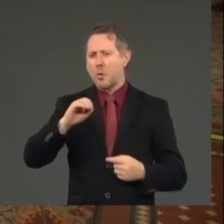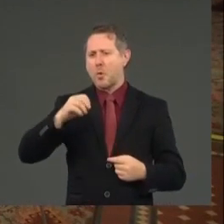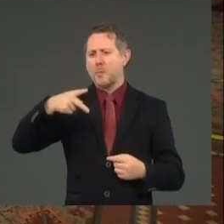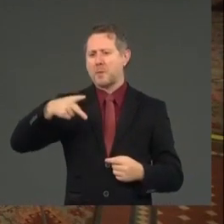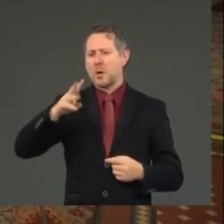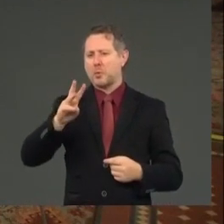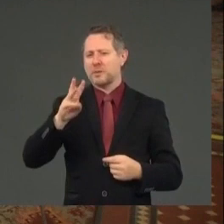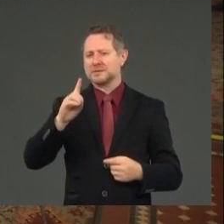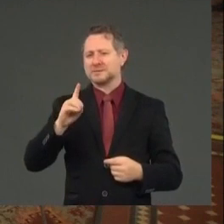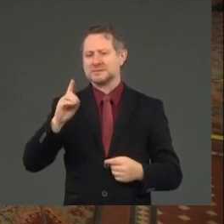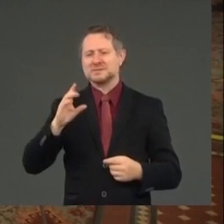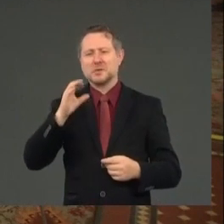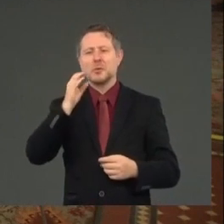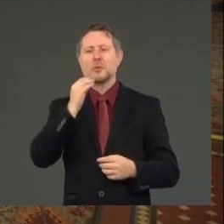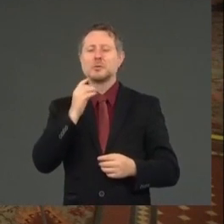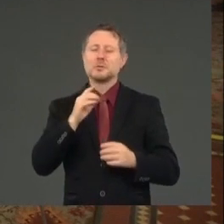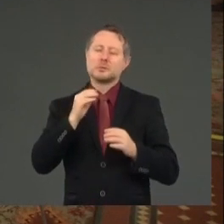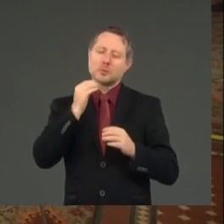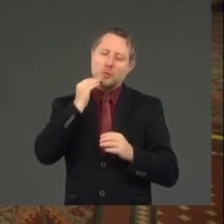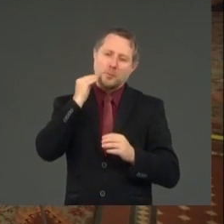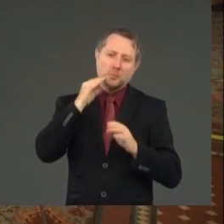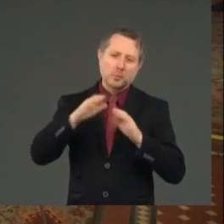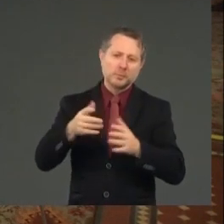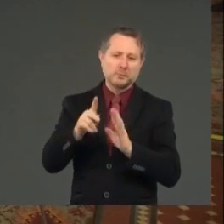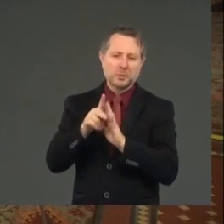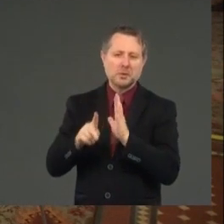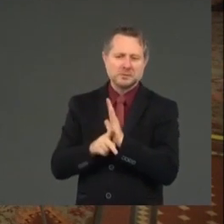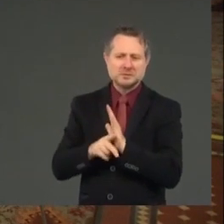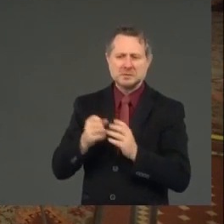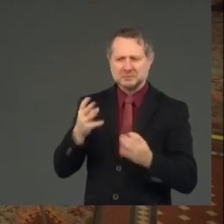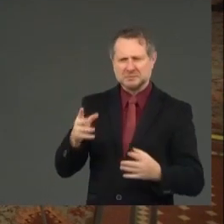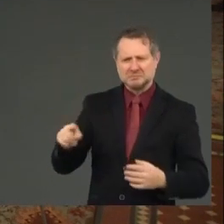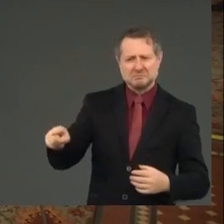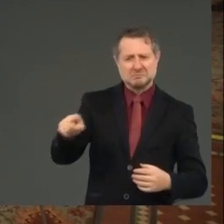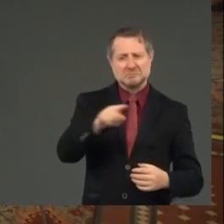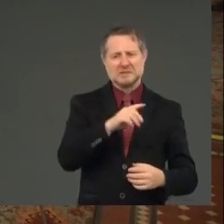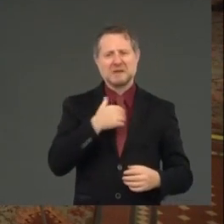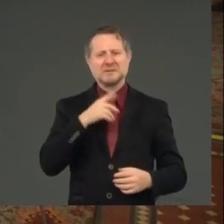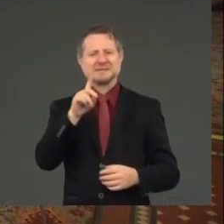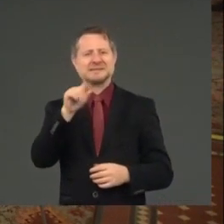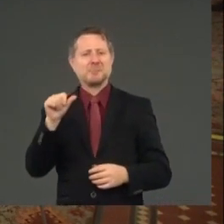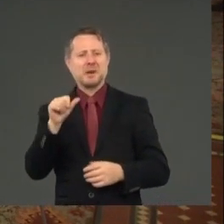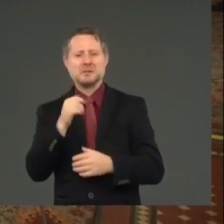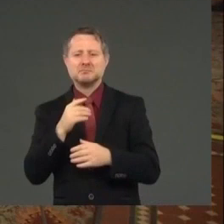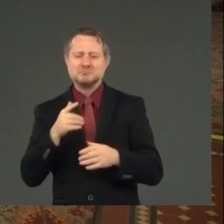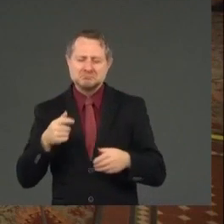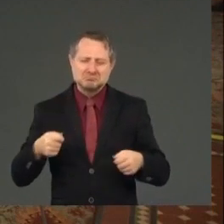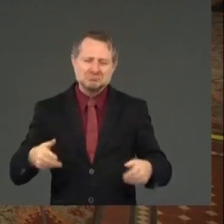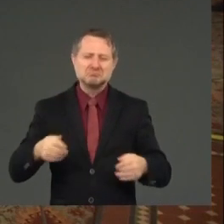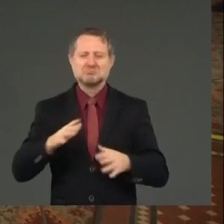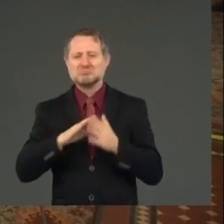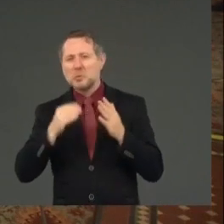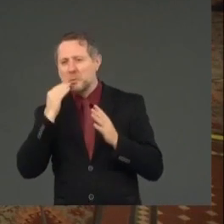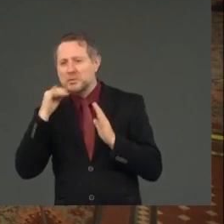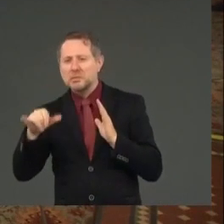Reporter: LAST WEEK I ASKED YOU ABOUT GROUP HOME POLICIES,